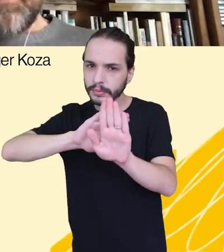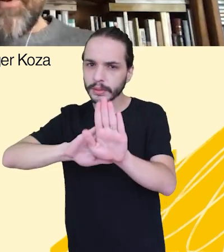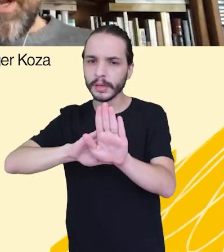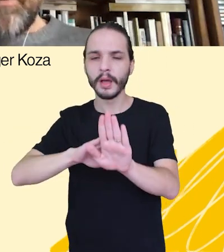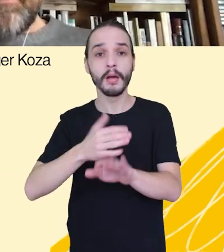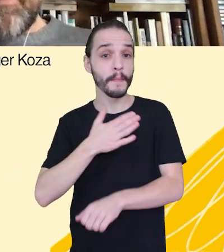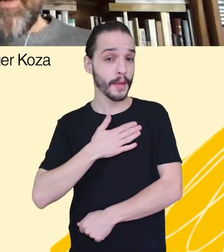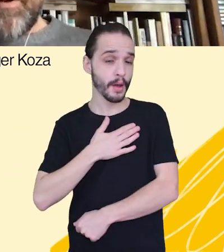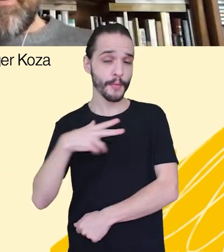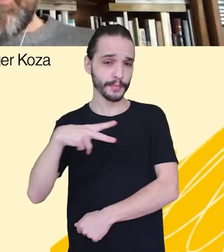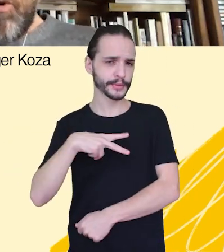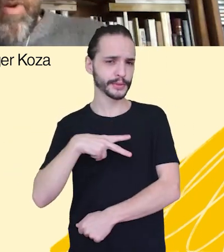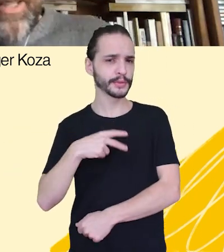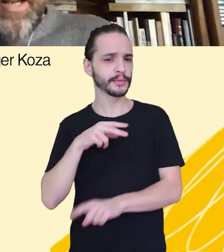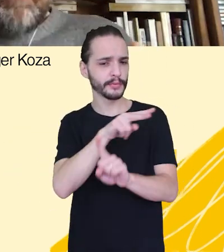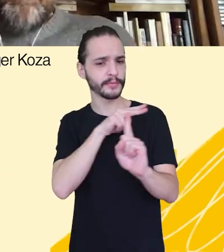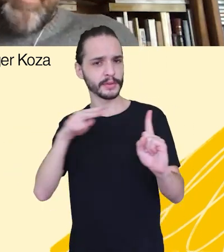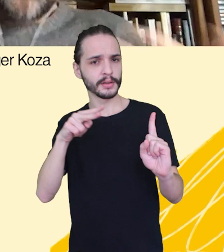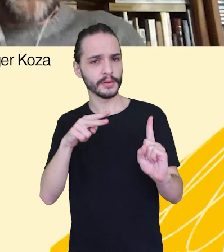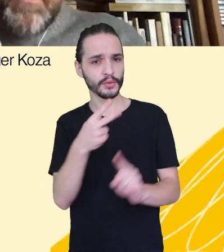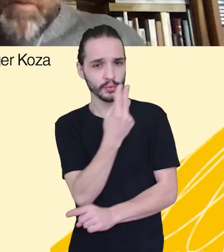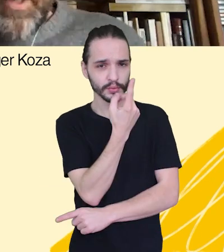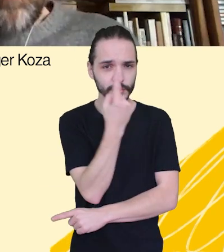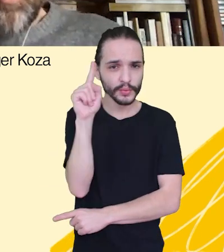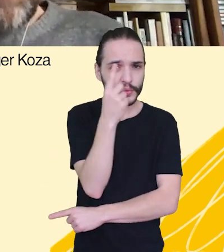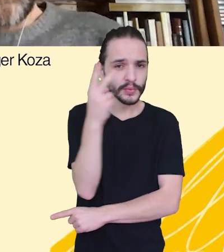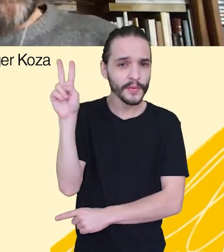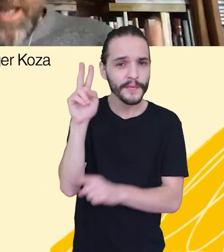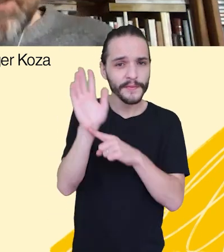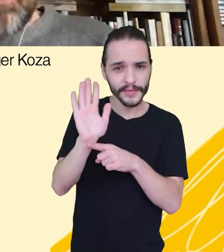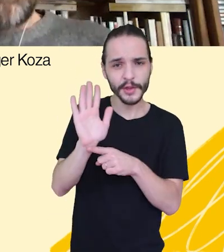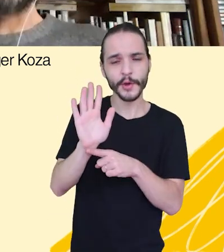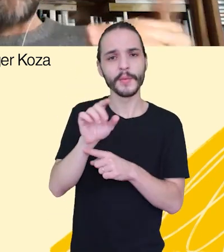Because it's very completely personal for me what you have done in the last two films